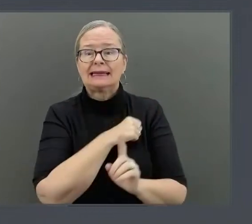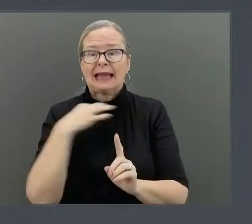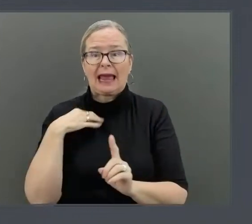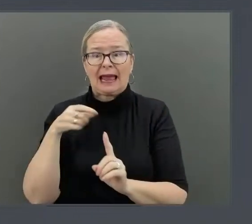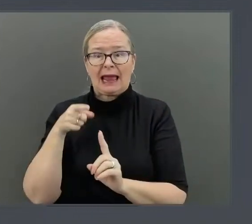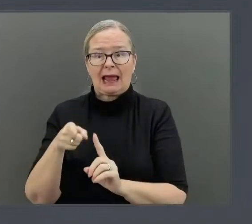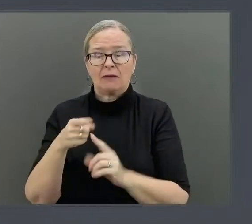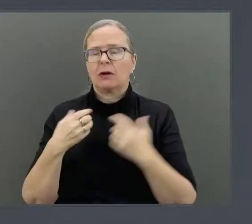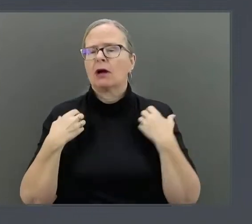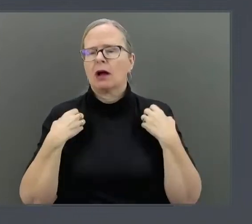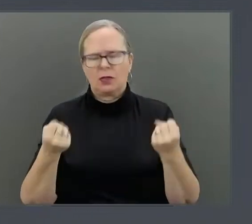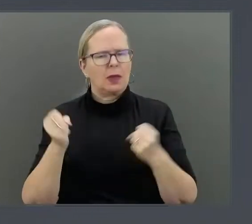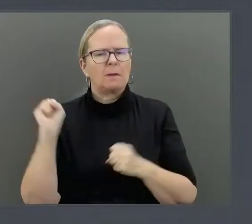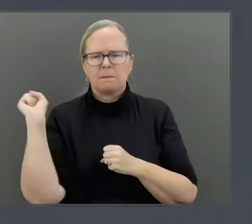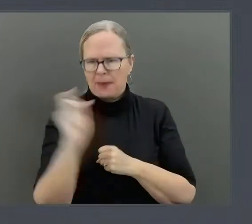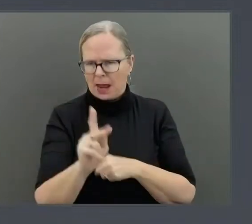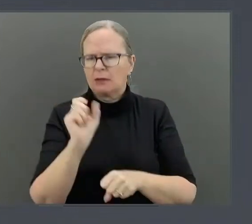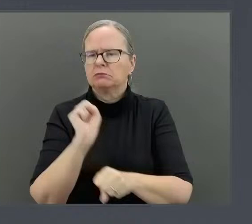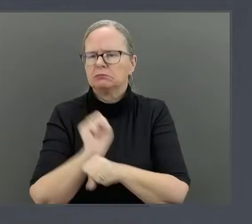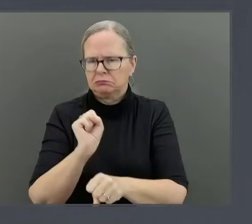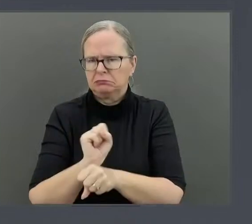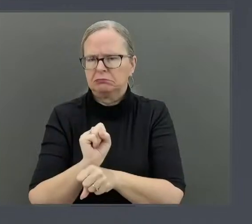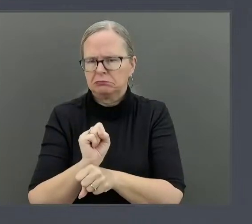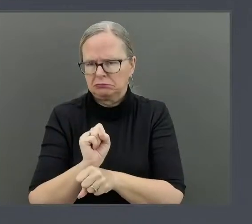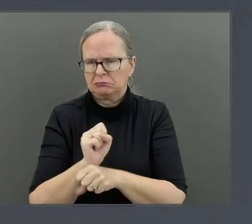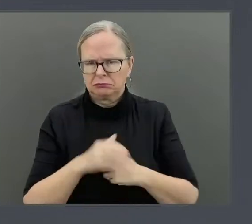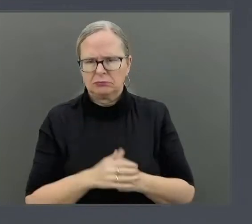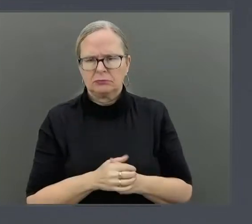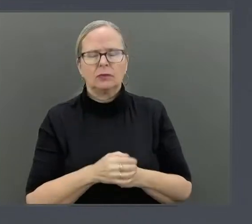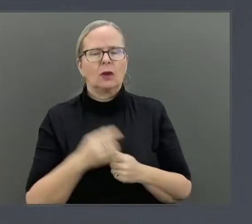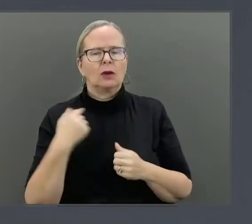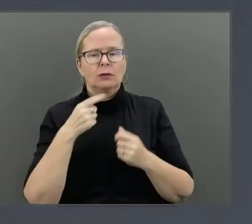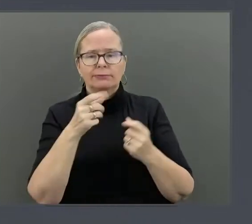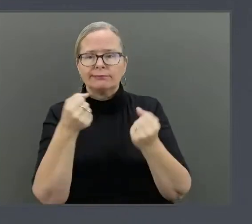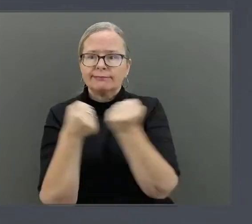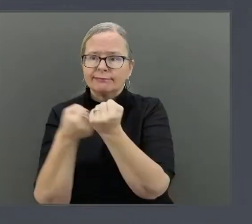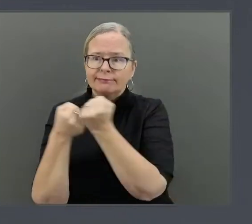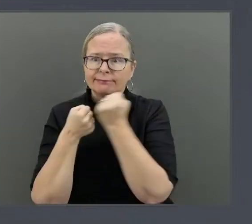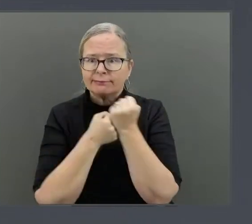and we wish them well in their recovery even with the updates we're providing I know that many of